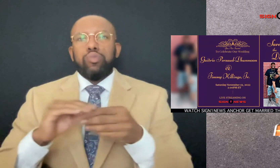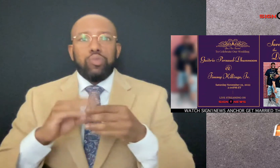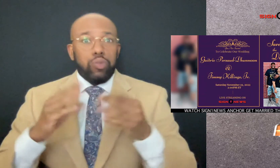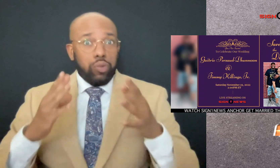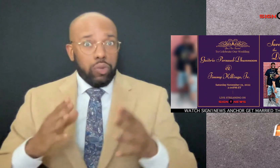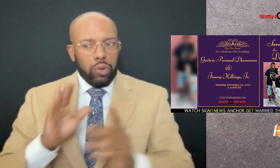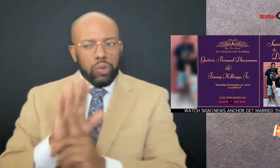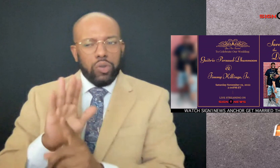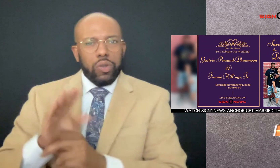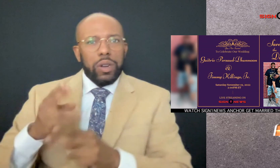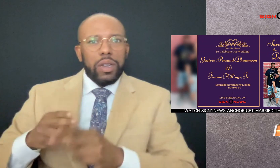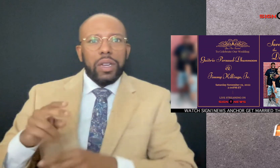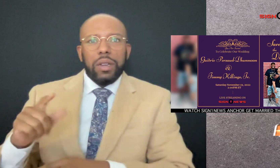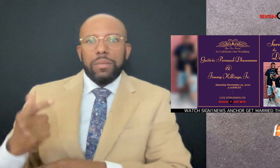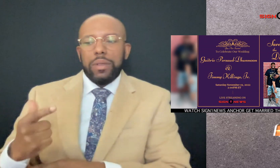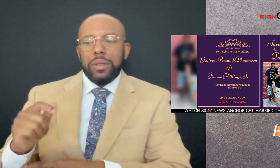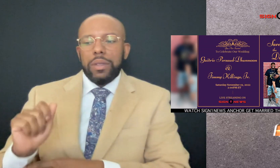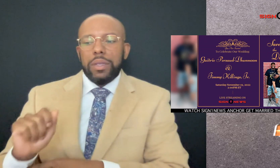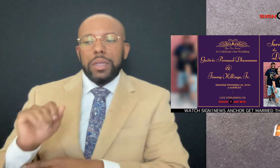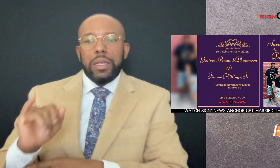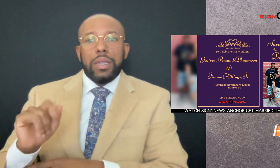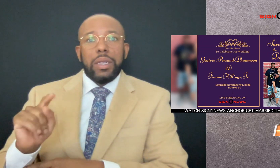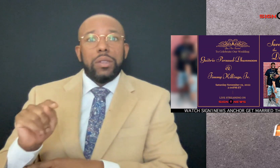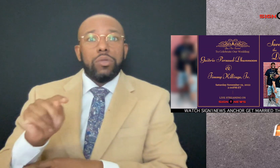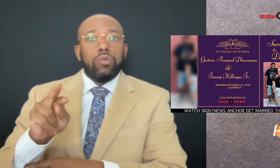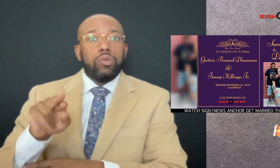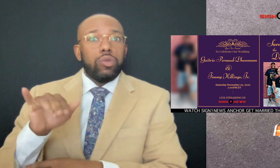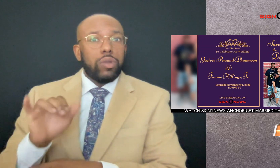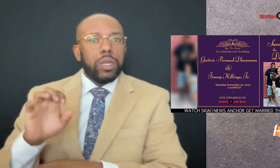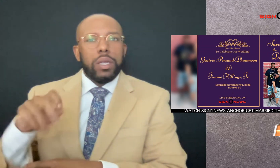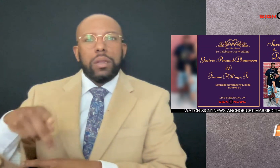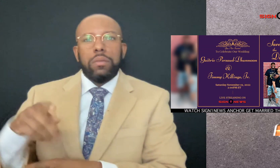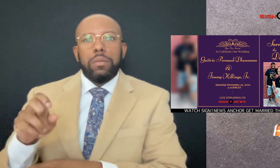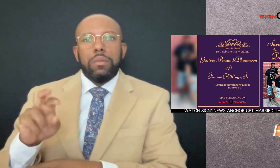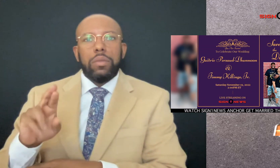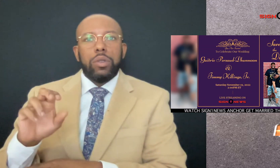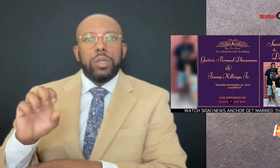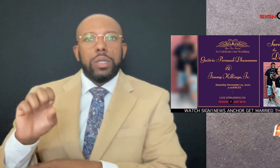Sign One News anchor gay tree will be Queen for a Day.